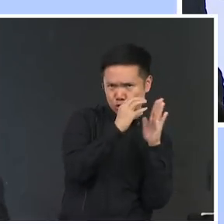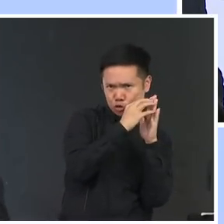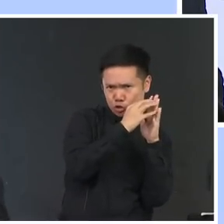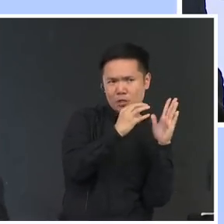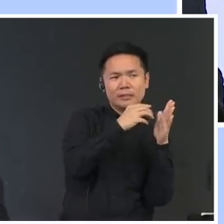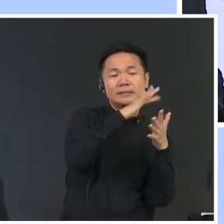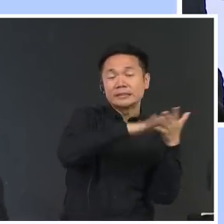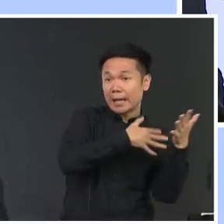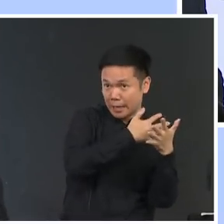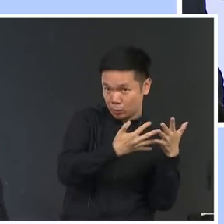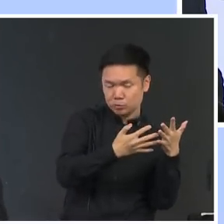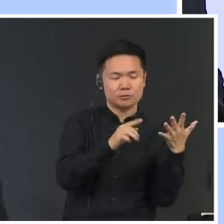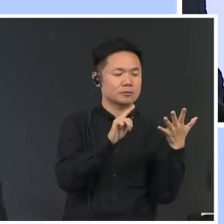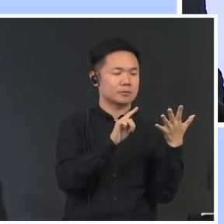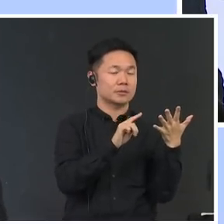Persons with Disabilities, there are